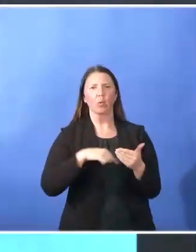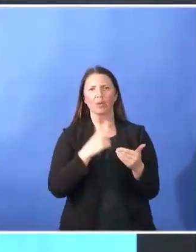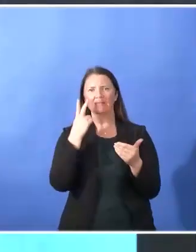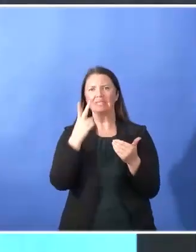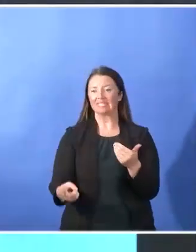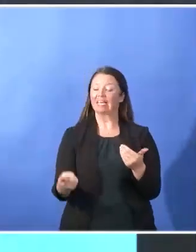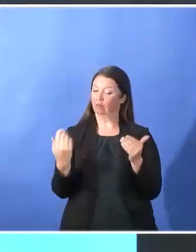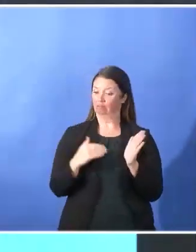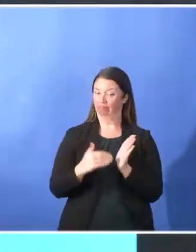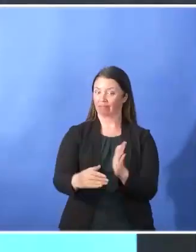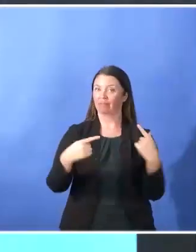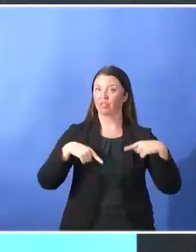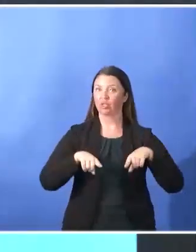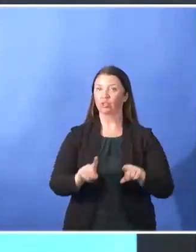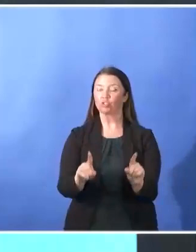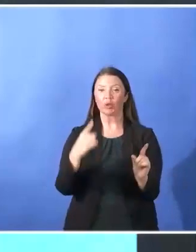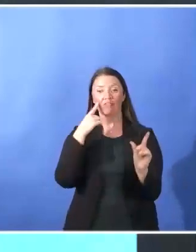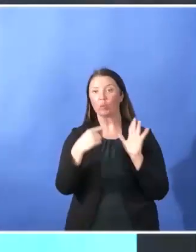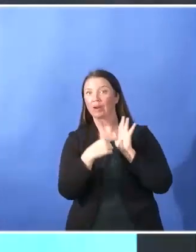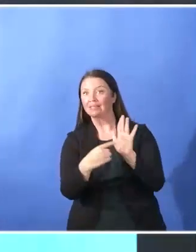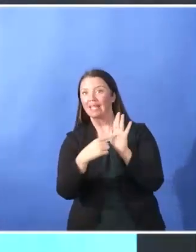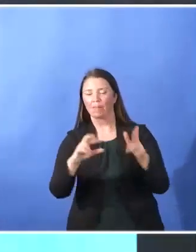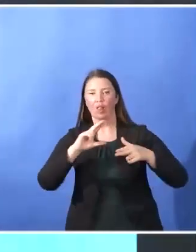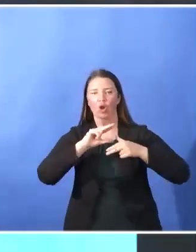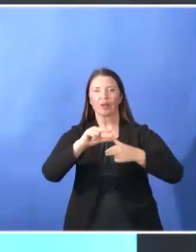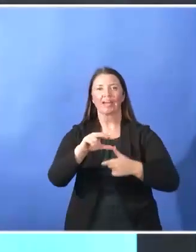TVS, AND RADIOS EVERY YEAR.